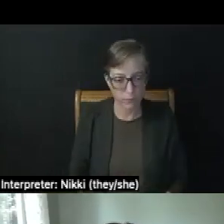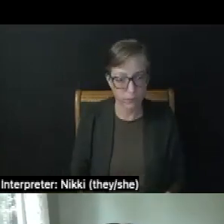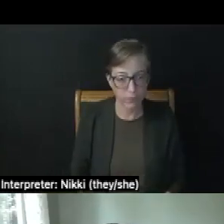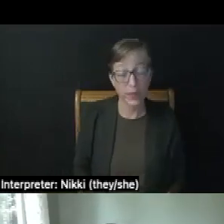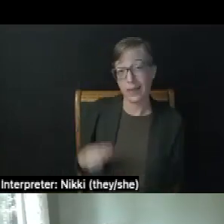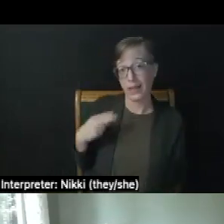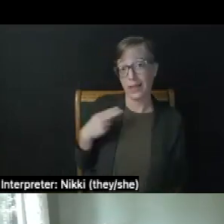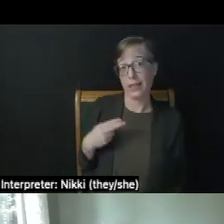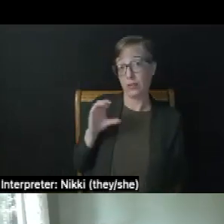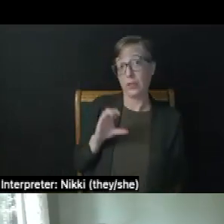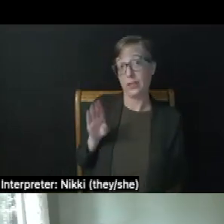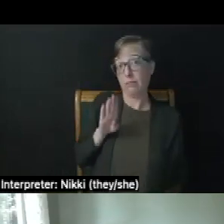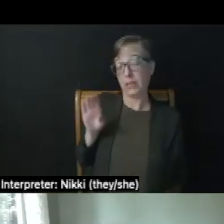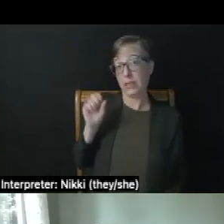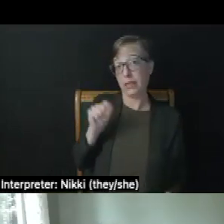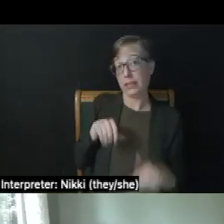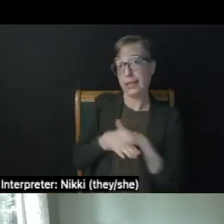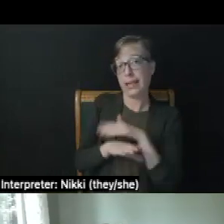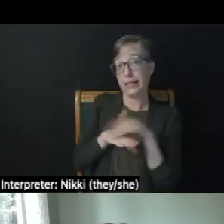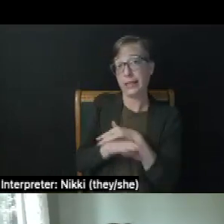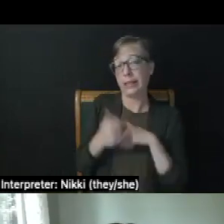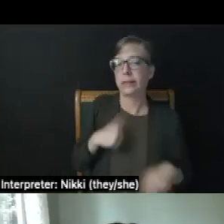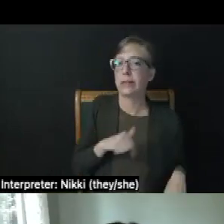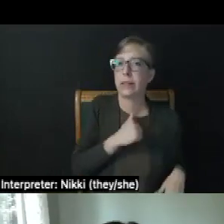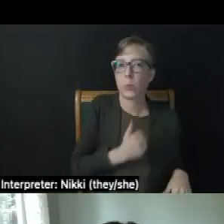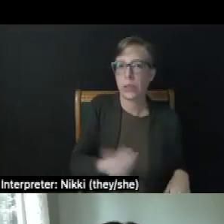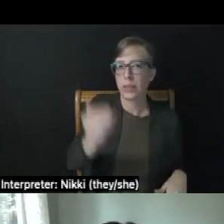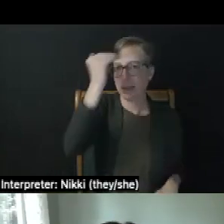access for disabled people of color.